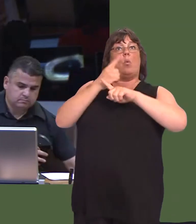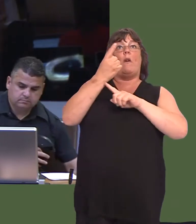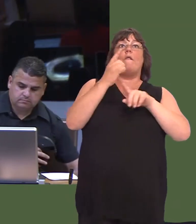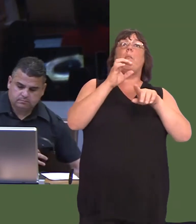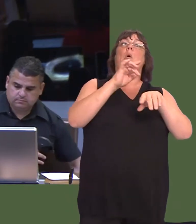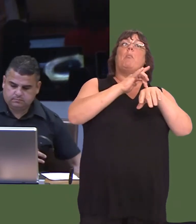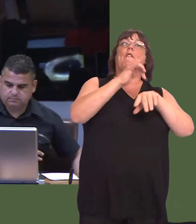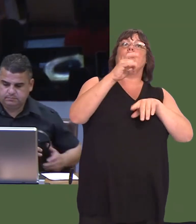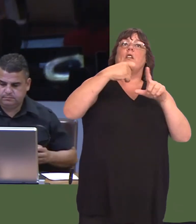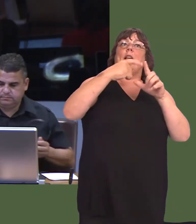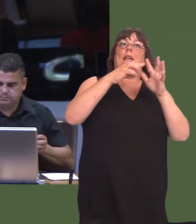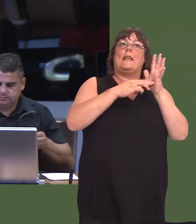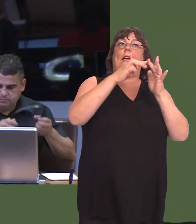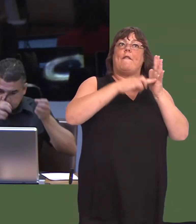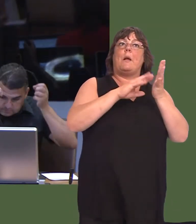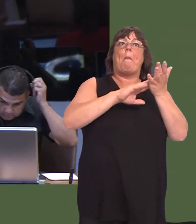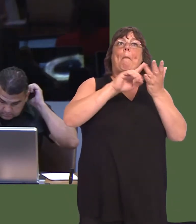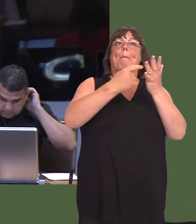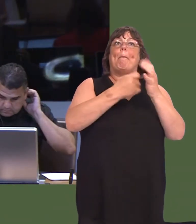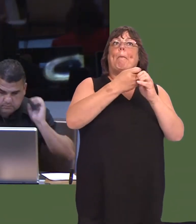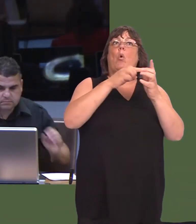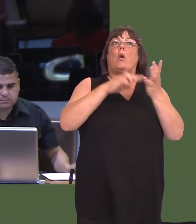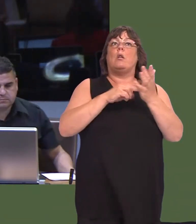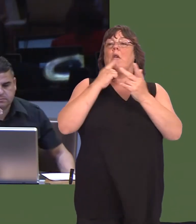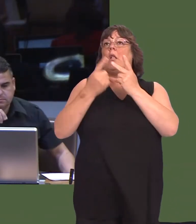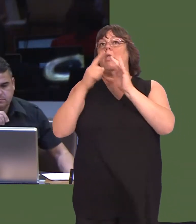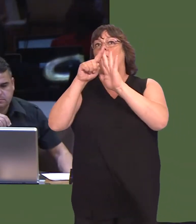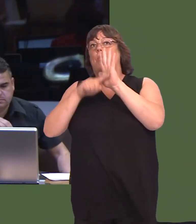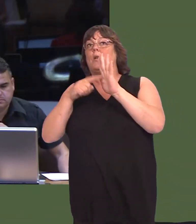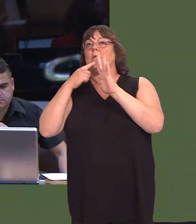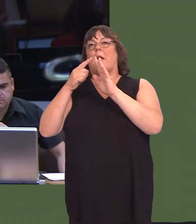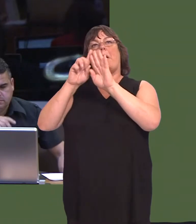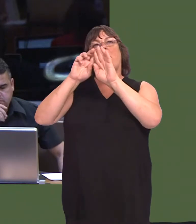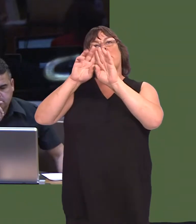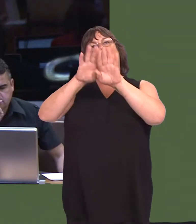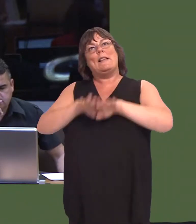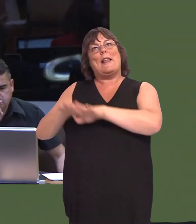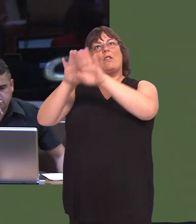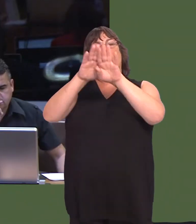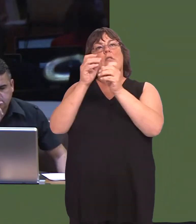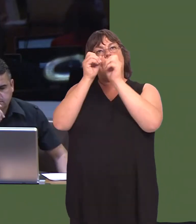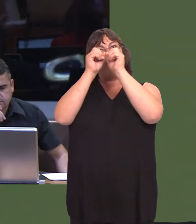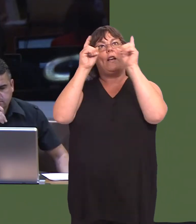Kevin Morgan and others suggesting the creation of a national innovation body for Wales, similar